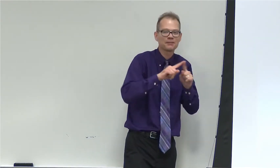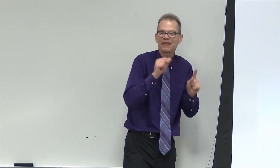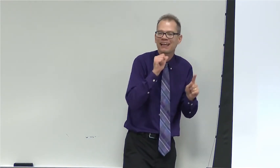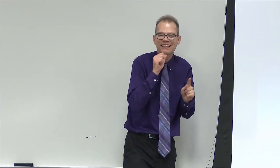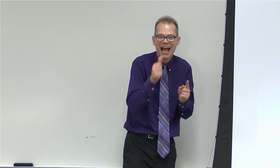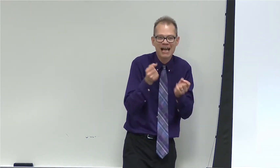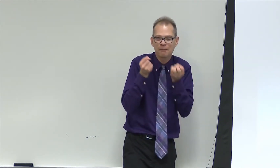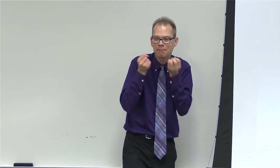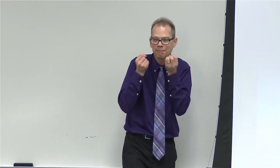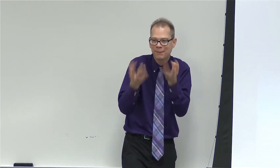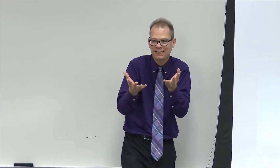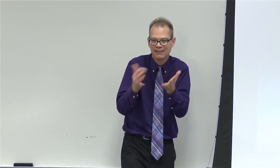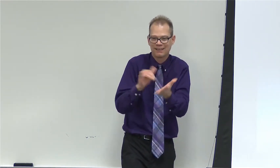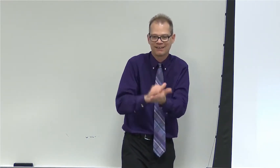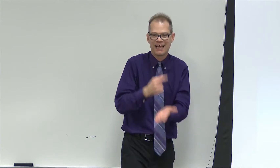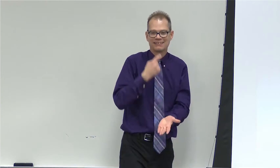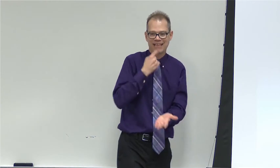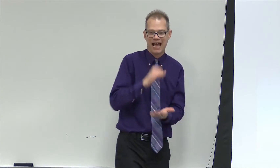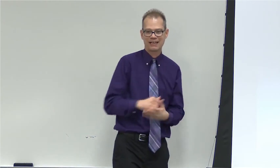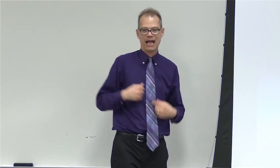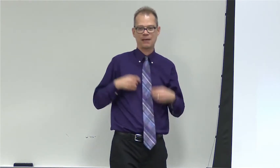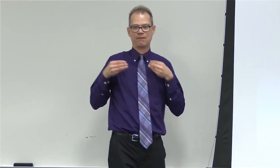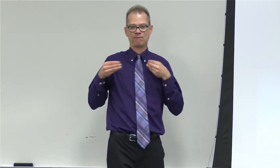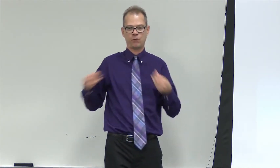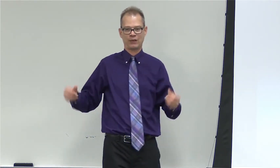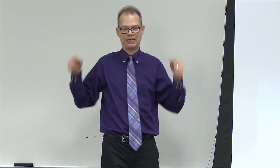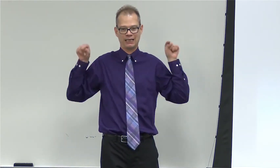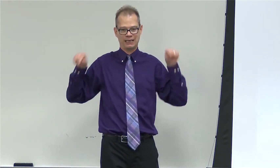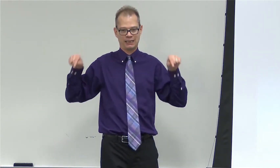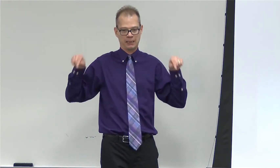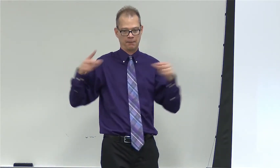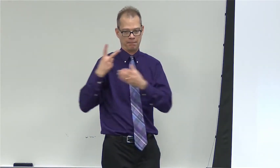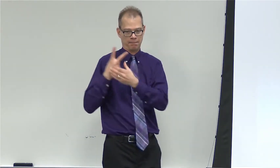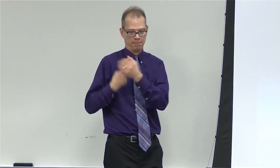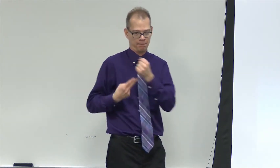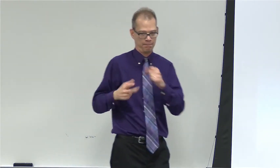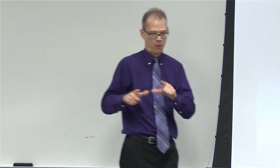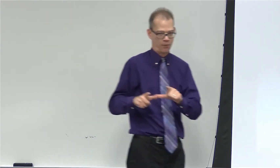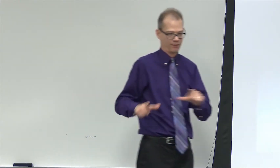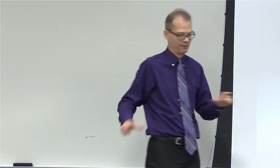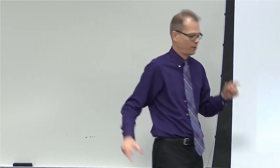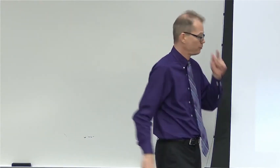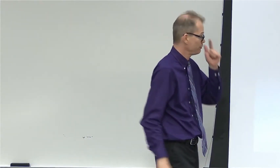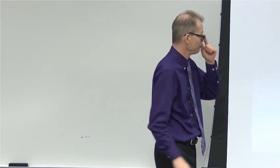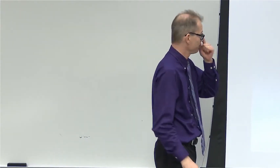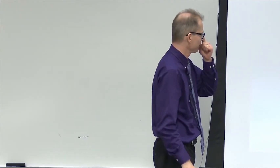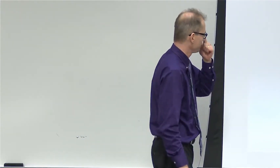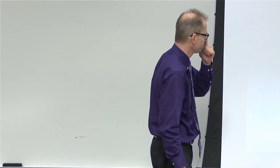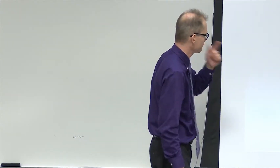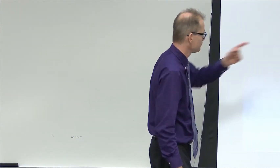but not many said that "I am fluent in both languages."